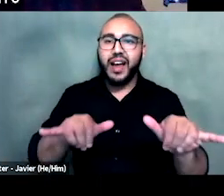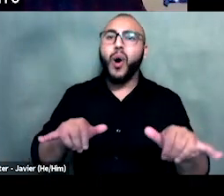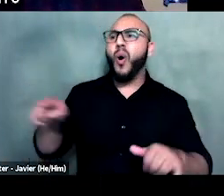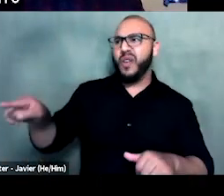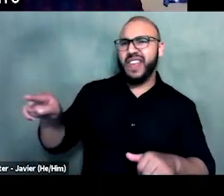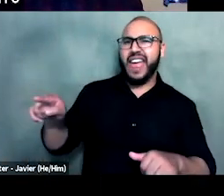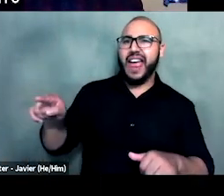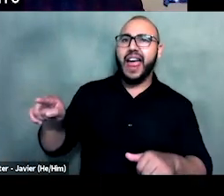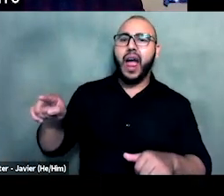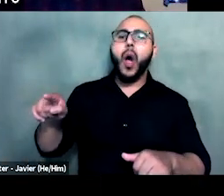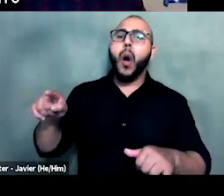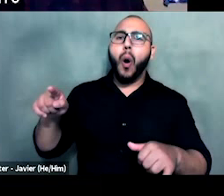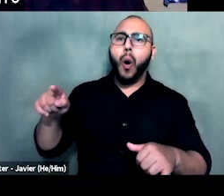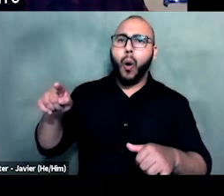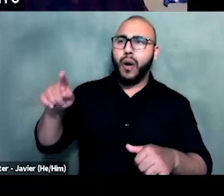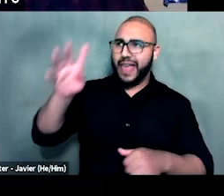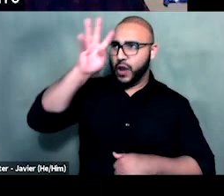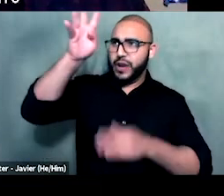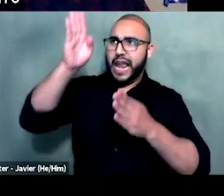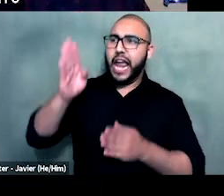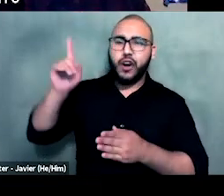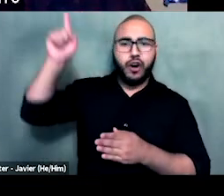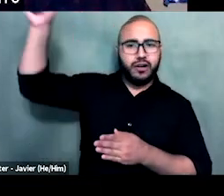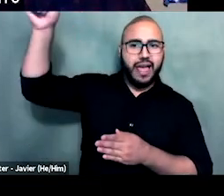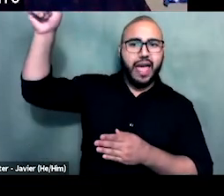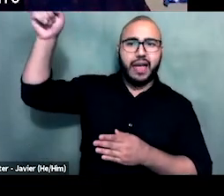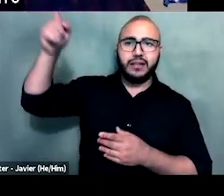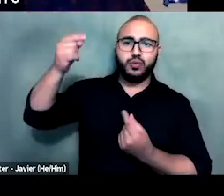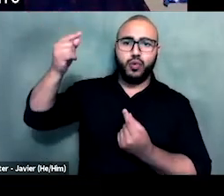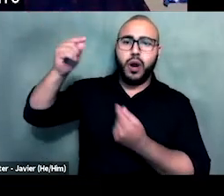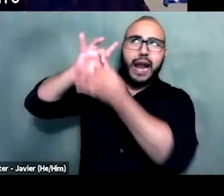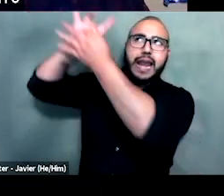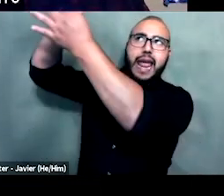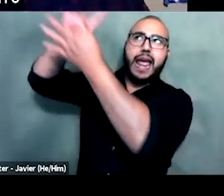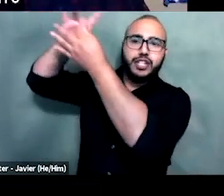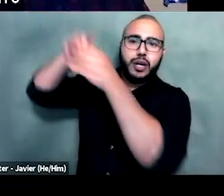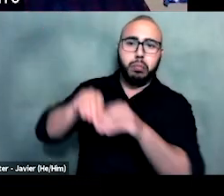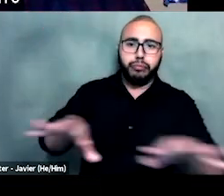connection that we had with the Creator. And I think that's just mostly just that, a